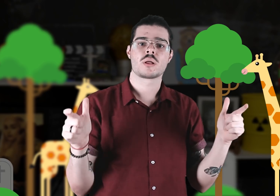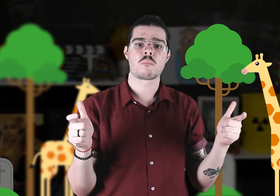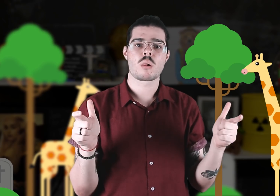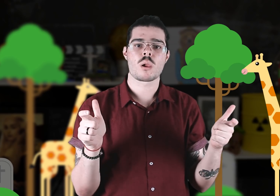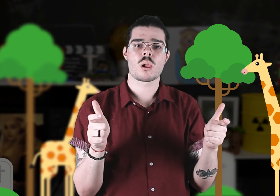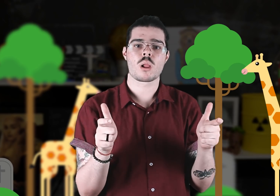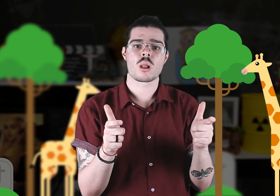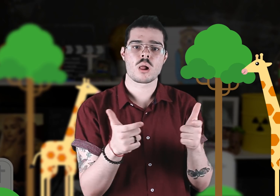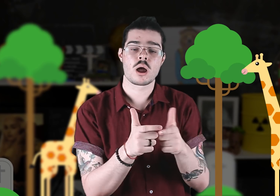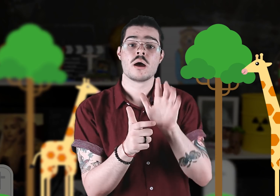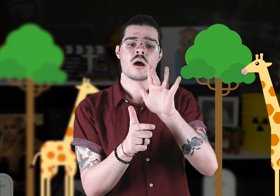so they ceased to exist!